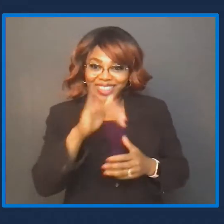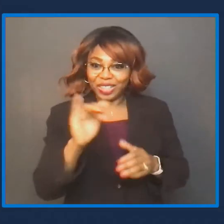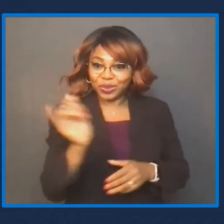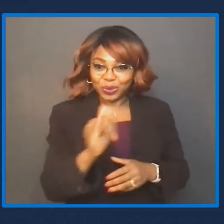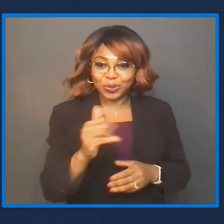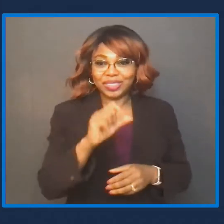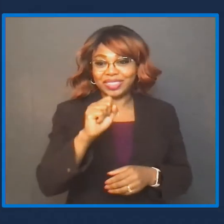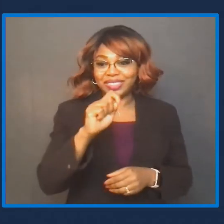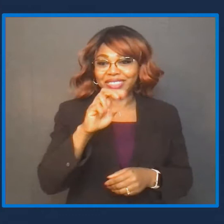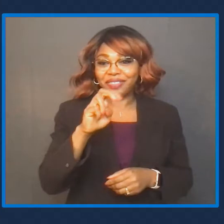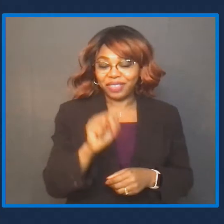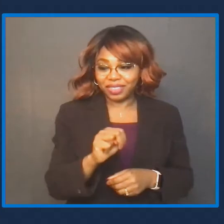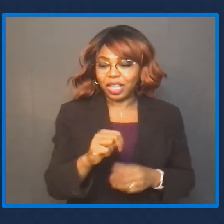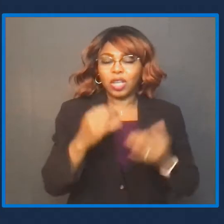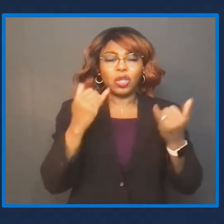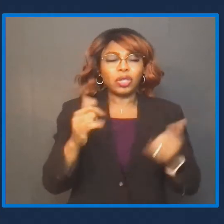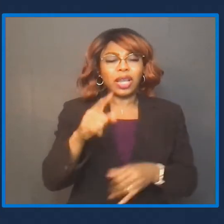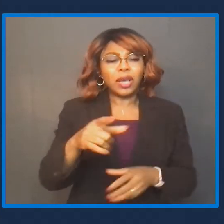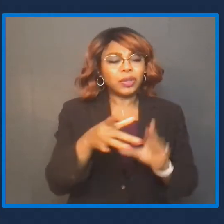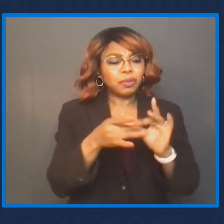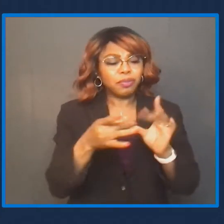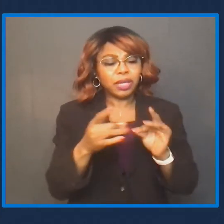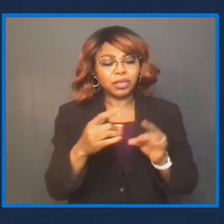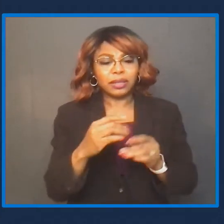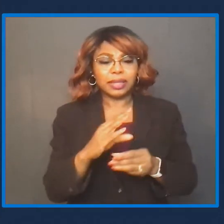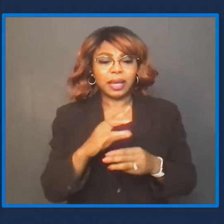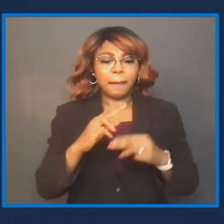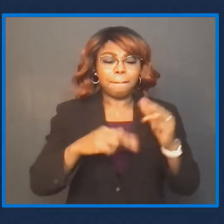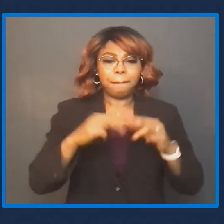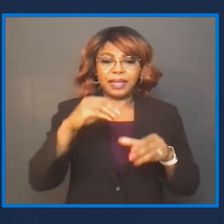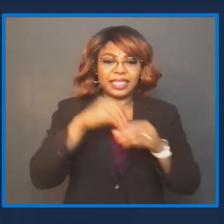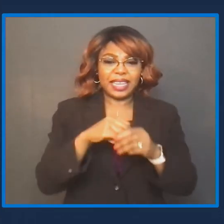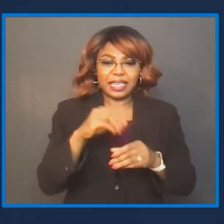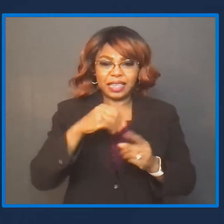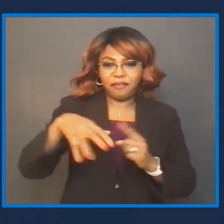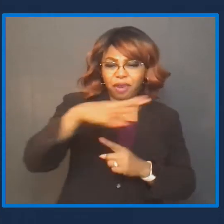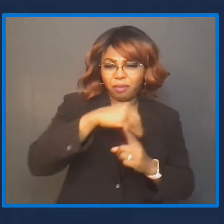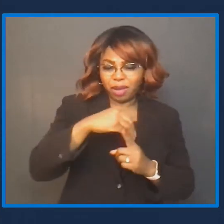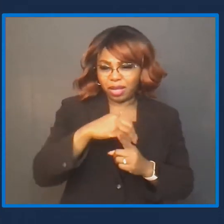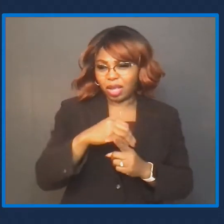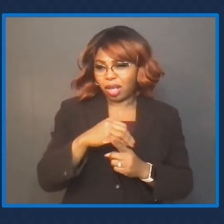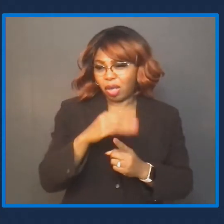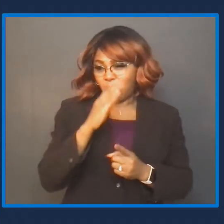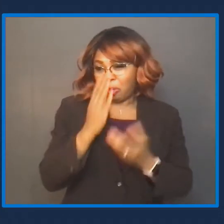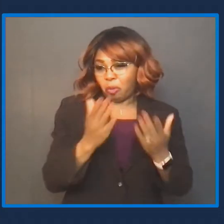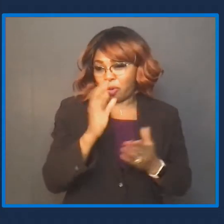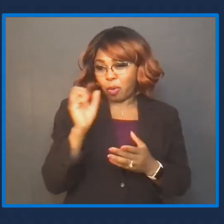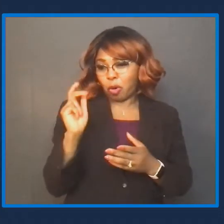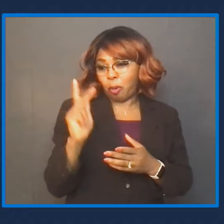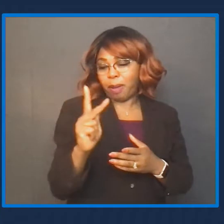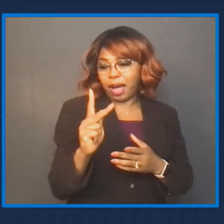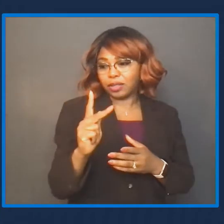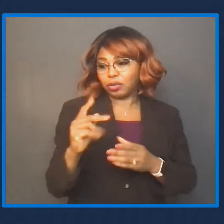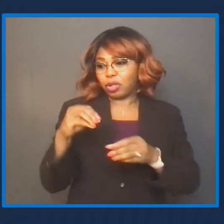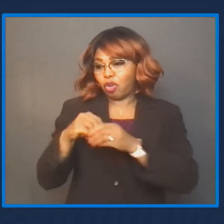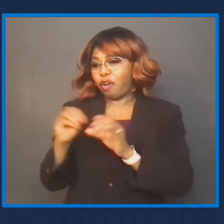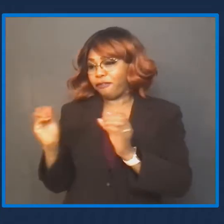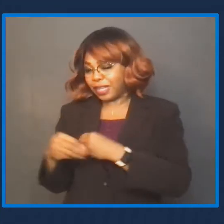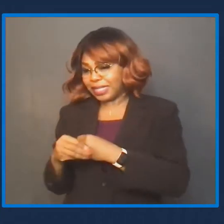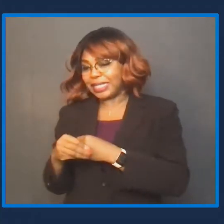Now, Stephen, you mentioned the built environment. We'll all eventually head back to the office. We'll be in person together one day.